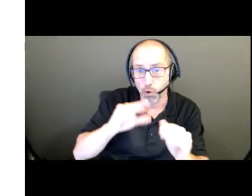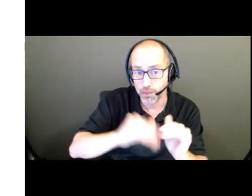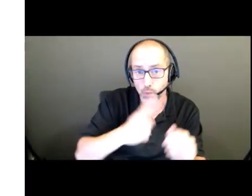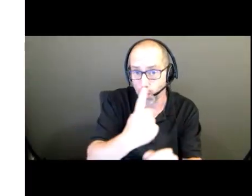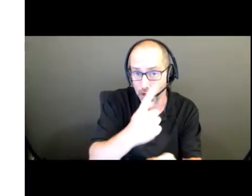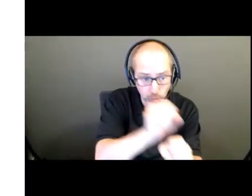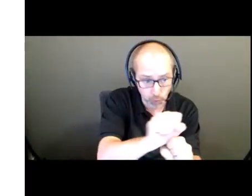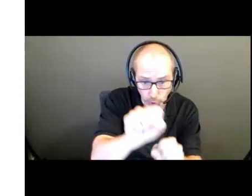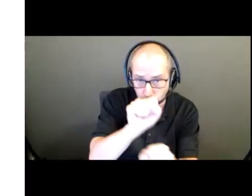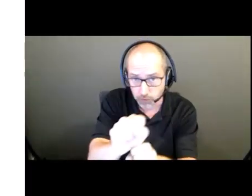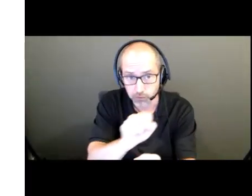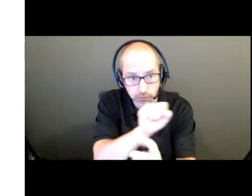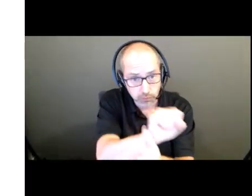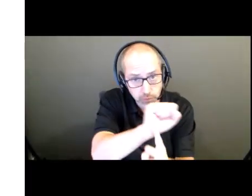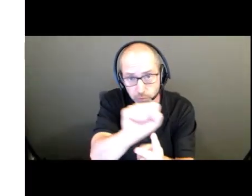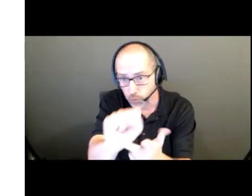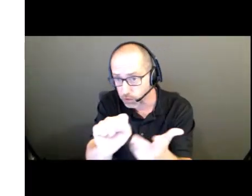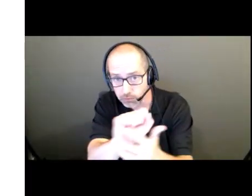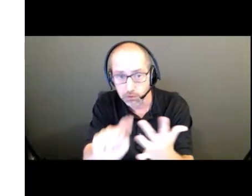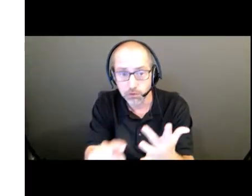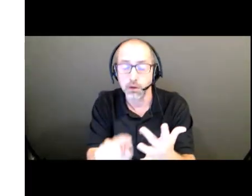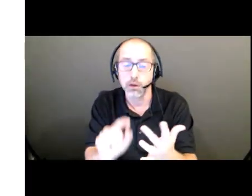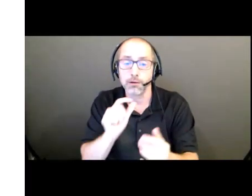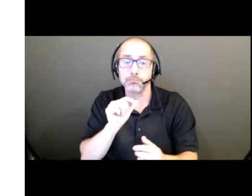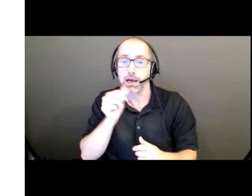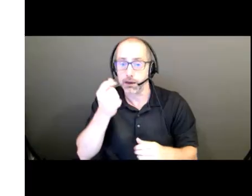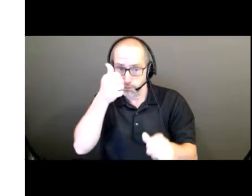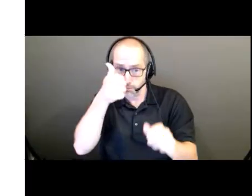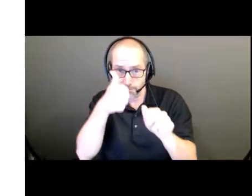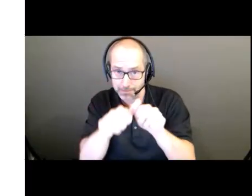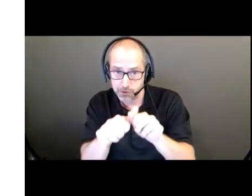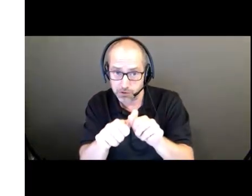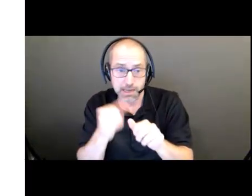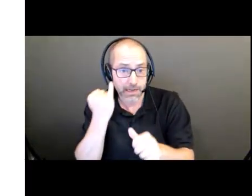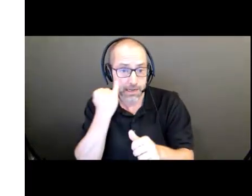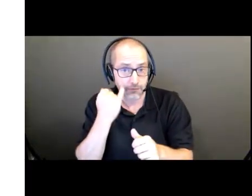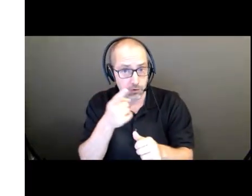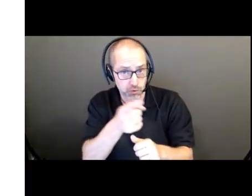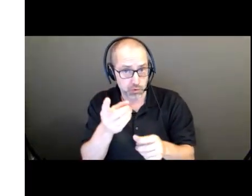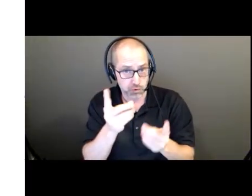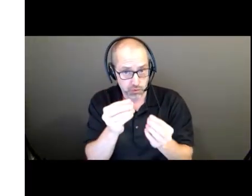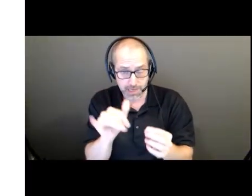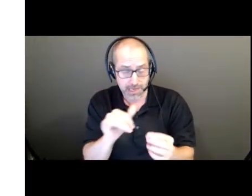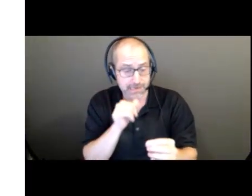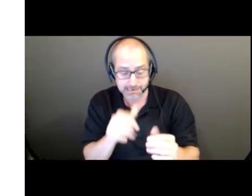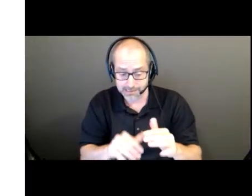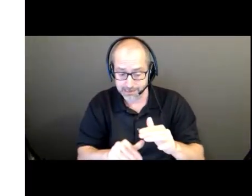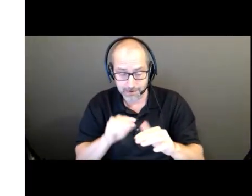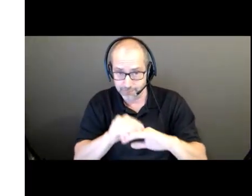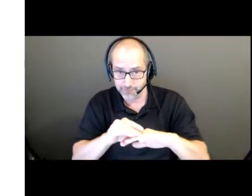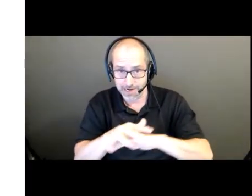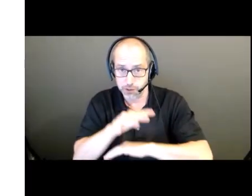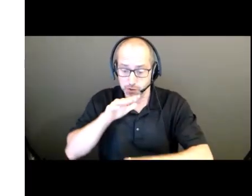and you must keep in mind that it does not affect, and if you do this, it doesn't affect your maximum amount that you can receive per application.